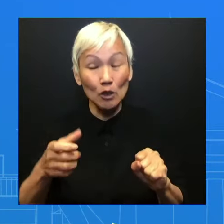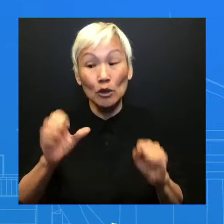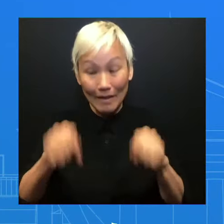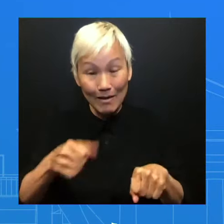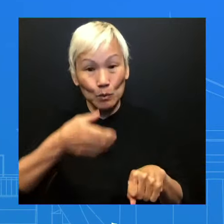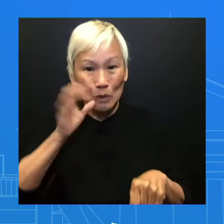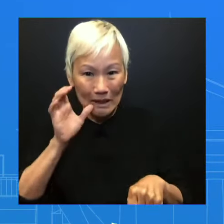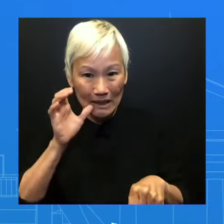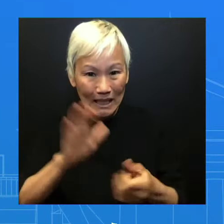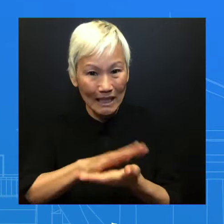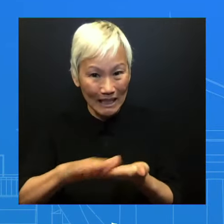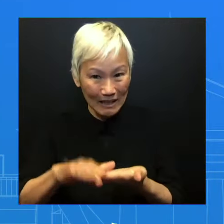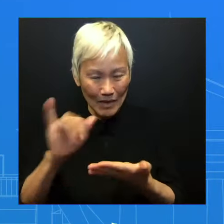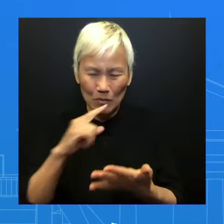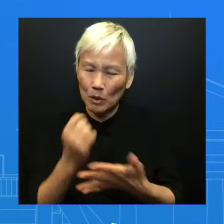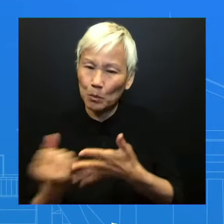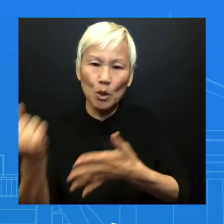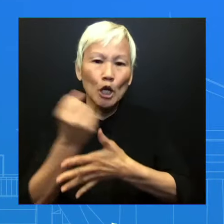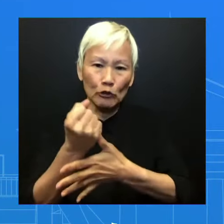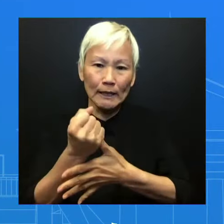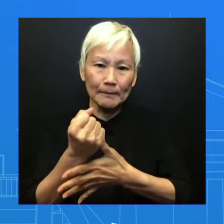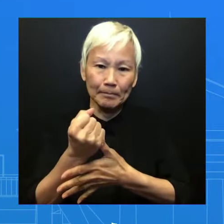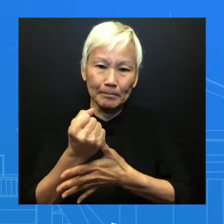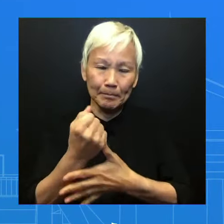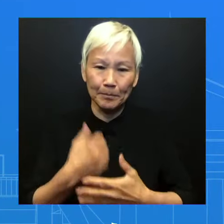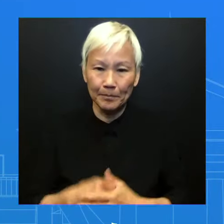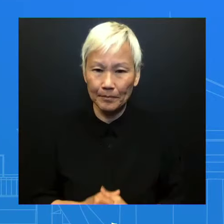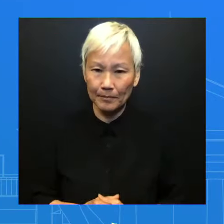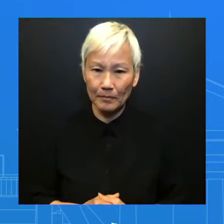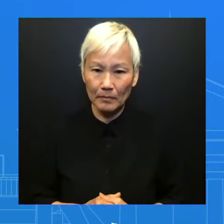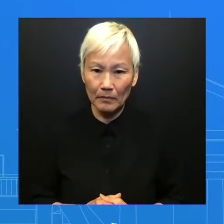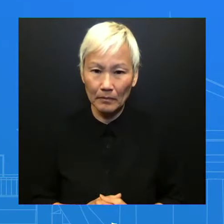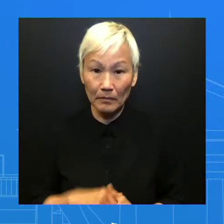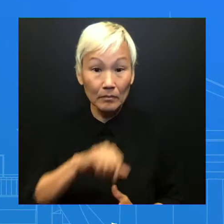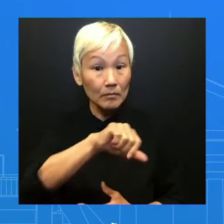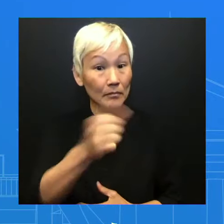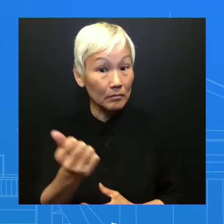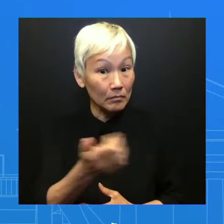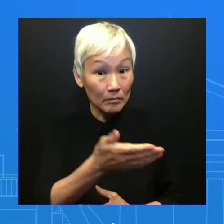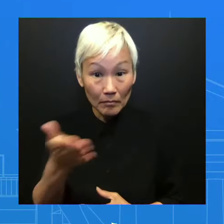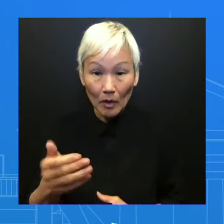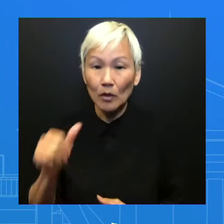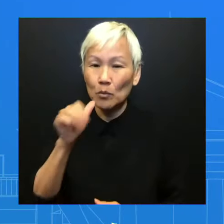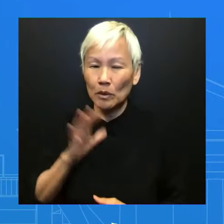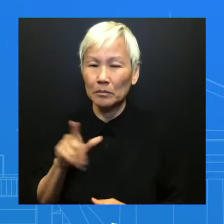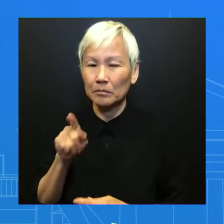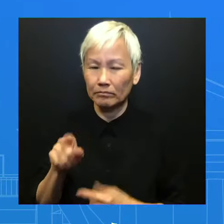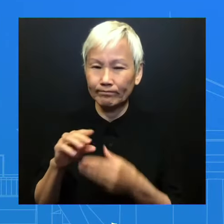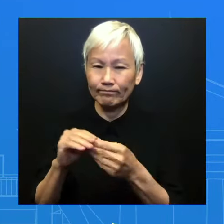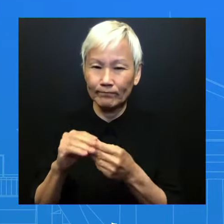The Press: I have a couple questions on the debt ceiling. We're now just seven days out from the Treasury's X-date. What is the White House message to Americans